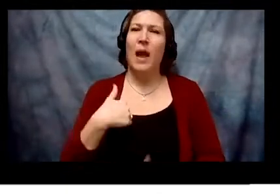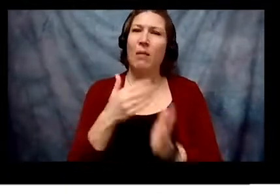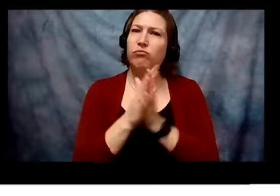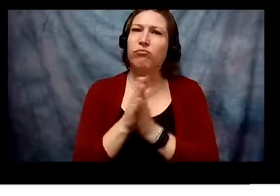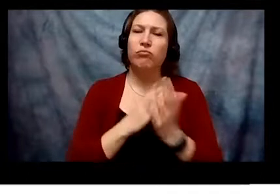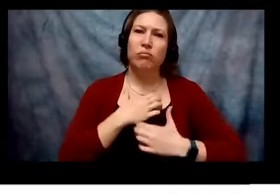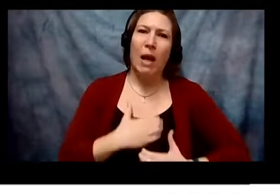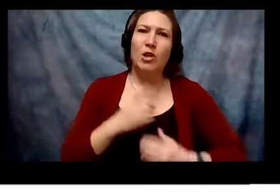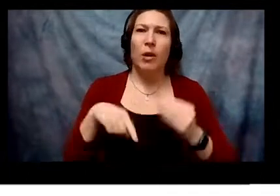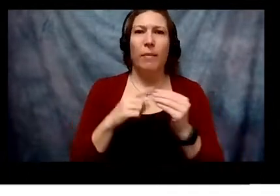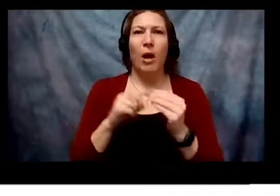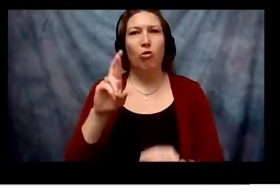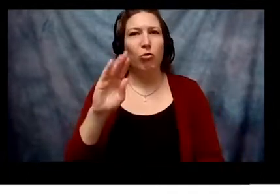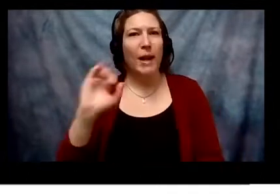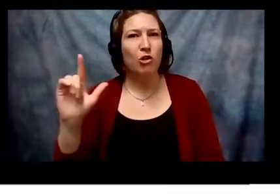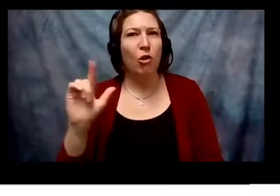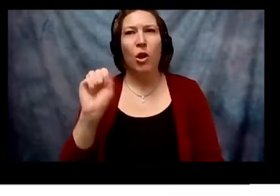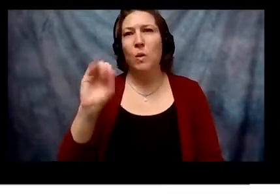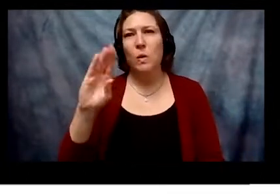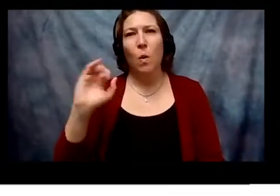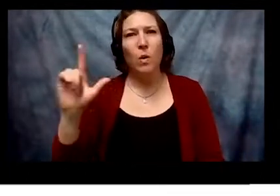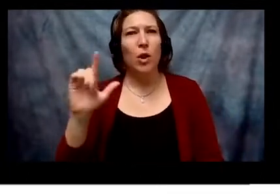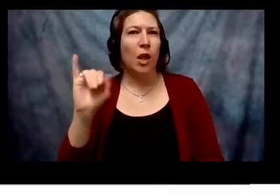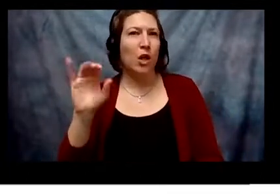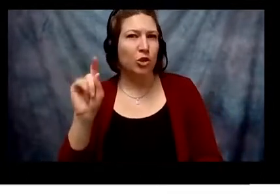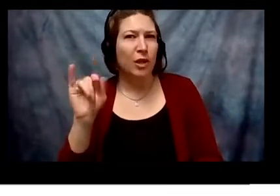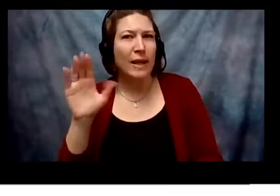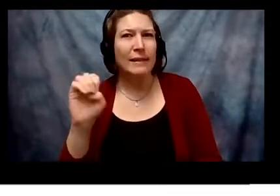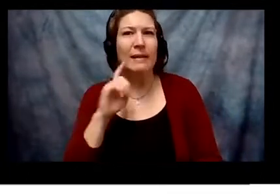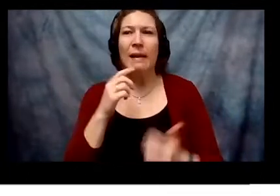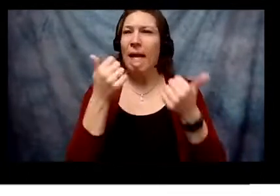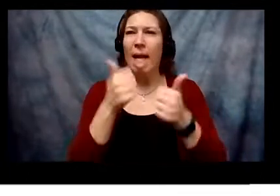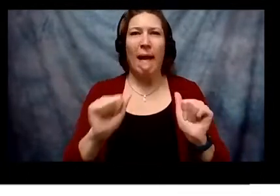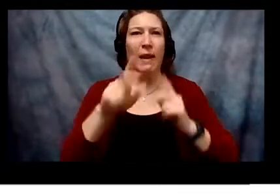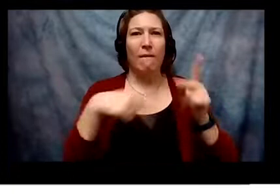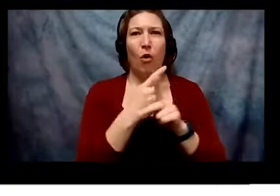social justice, fighting against all forms of oppression. And now I will pass it